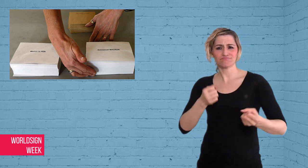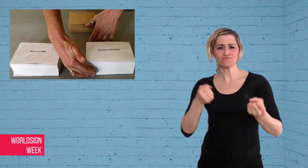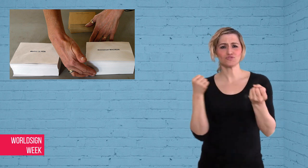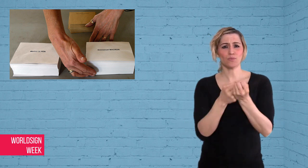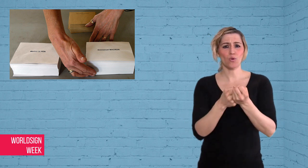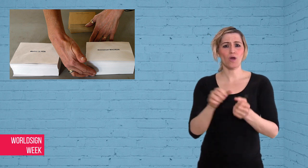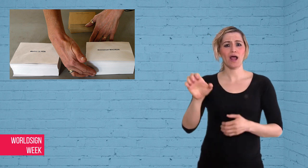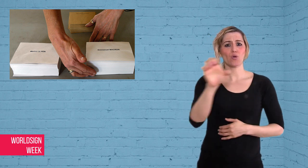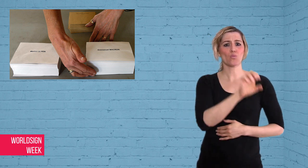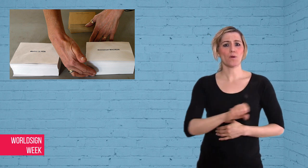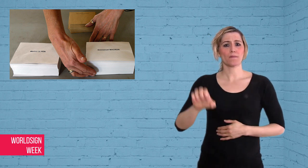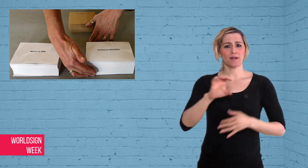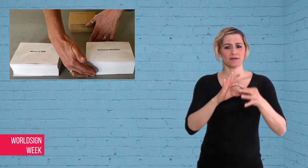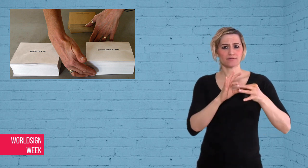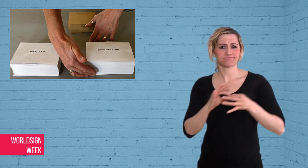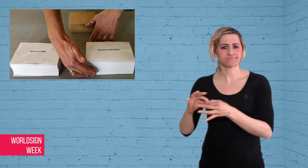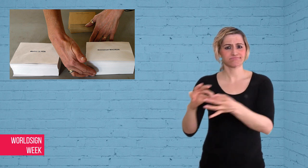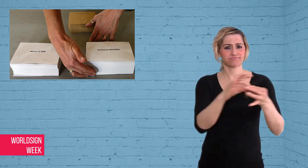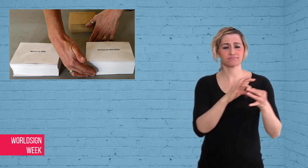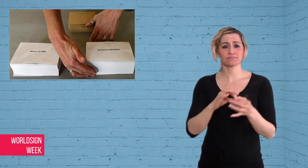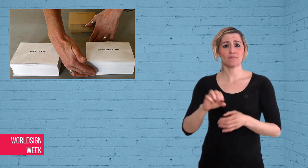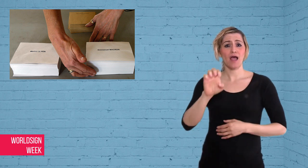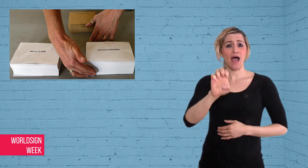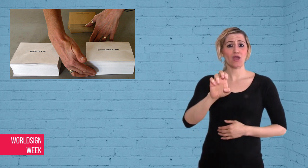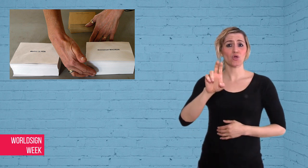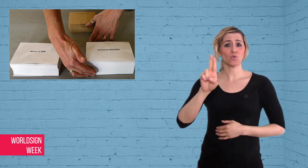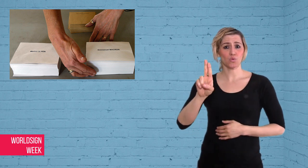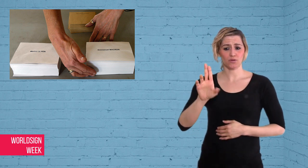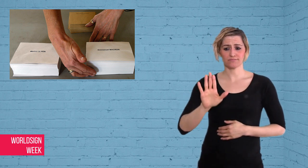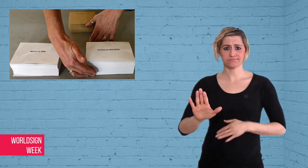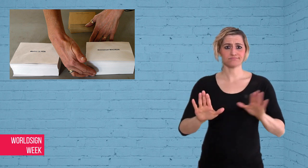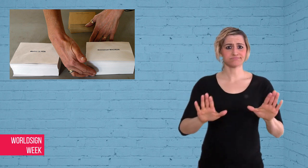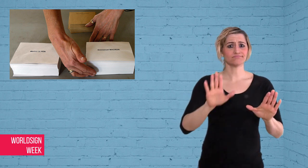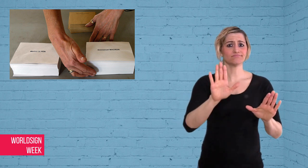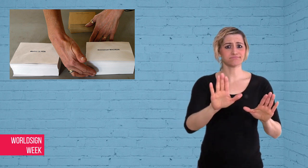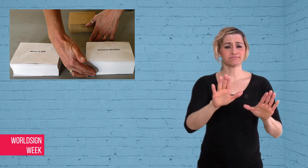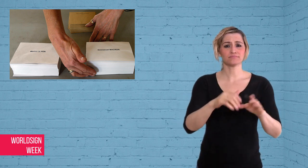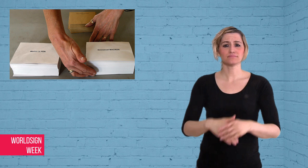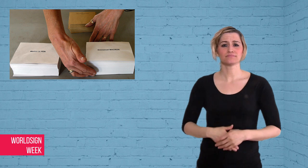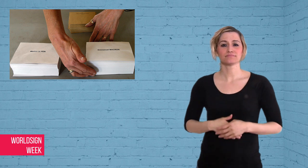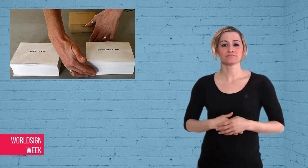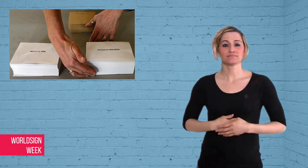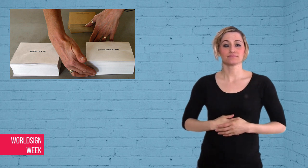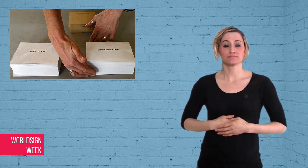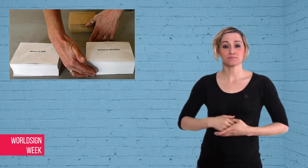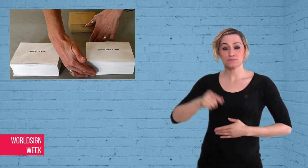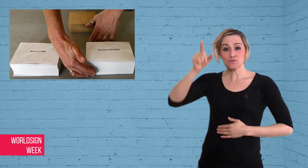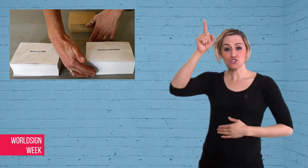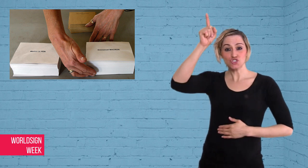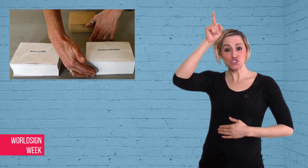Chancellor Angela Merkel called his